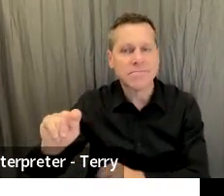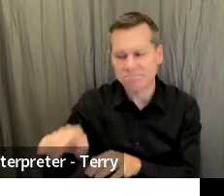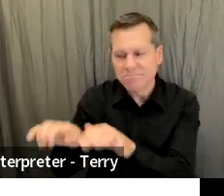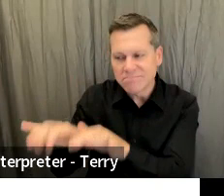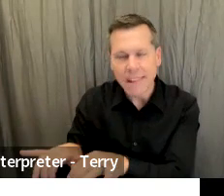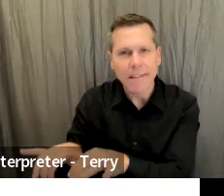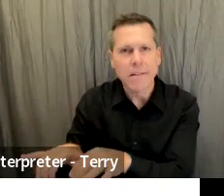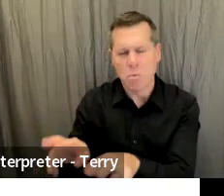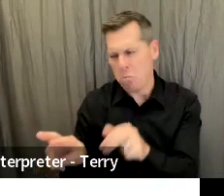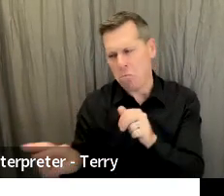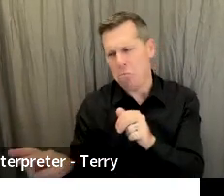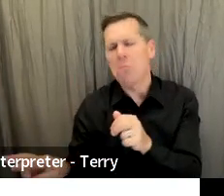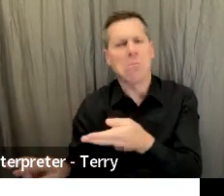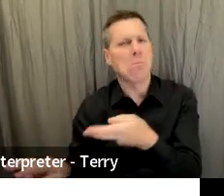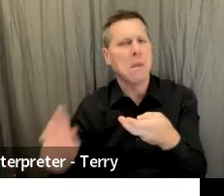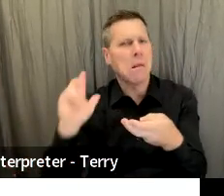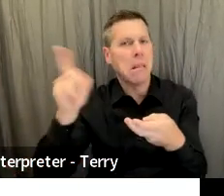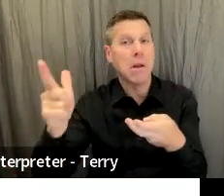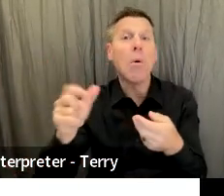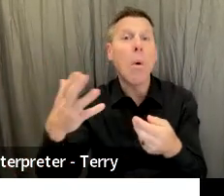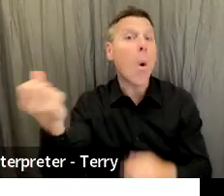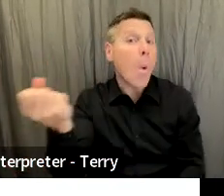We're going to have a little bit of Q&A time at the end of the session